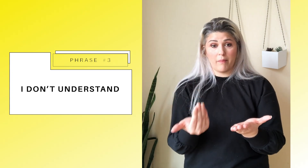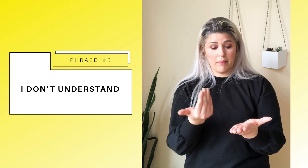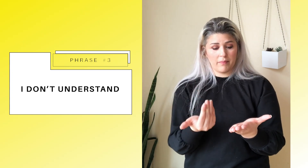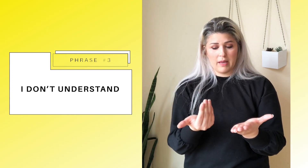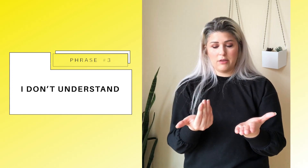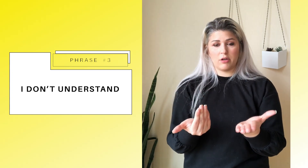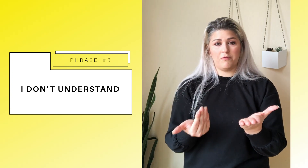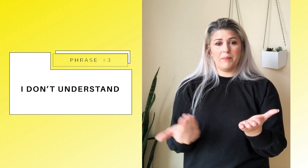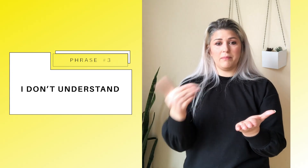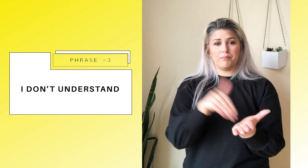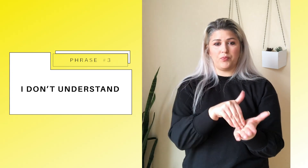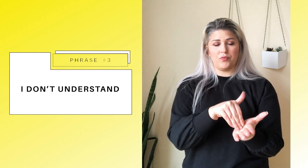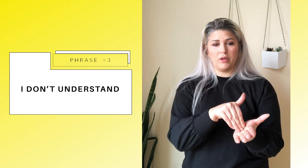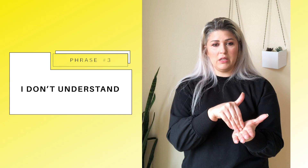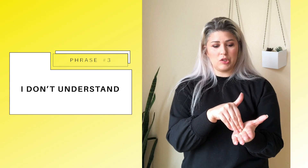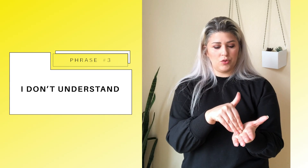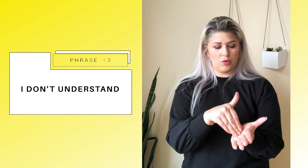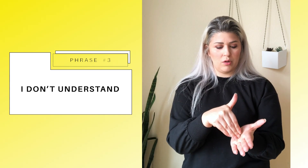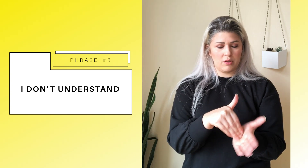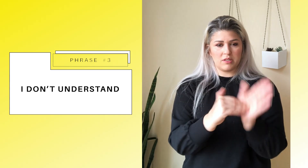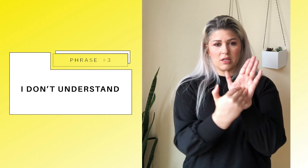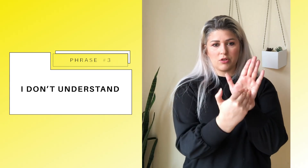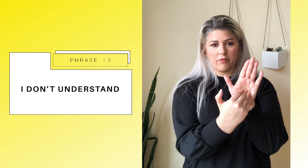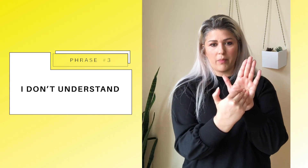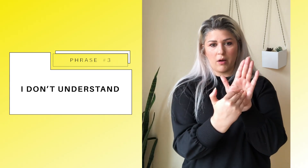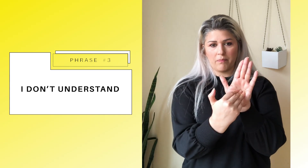Palm up. And you're going to flip it into the center of your Palm.